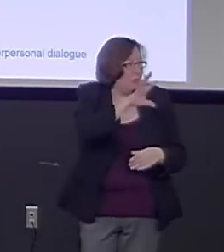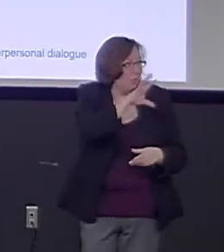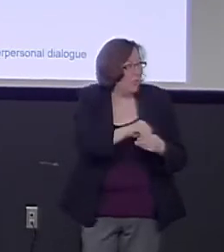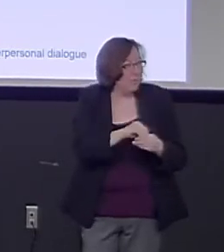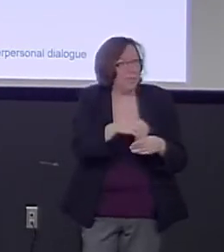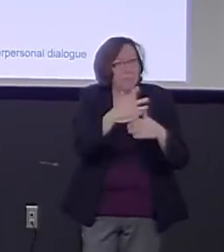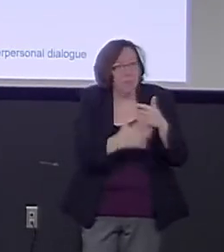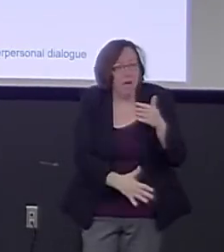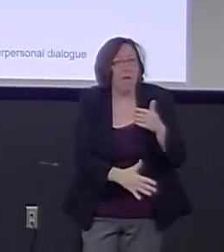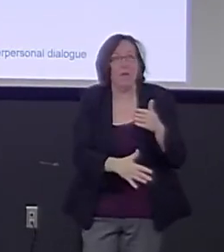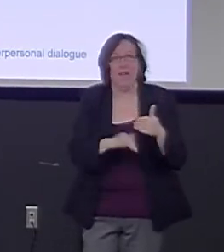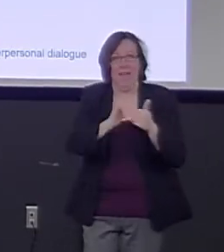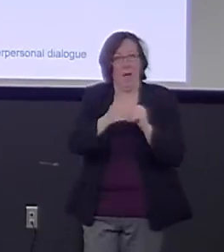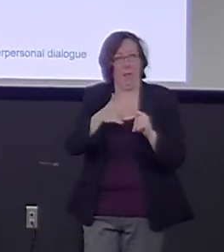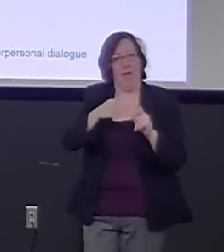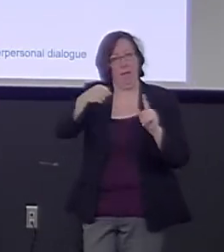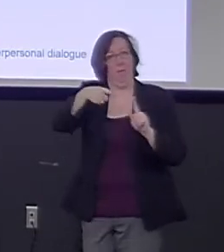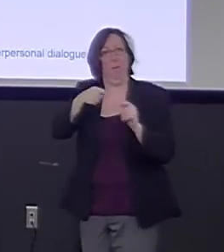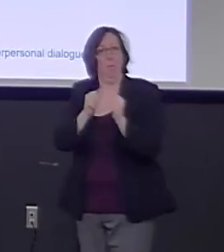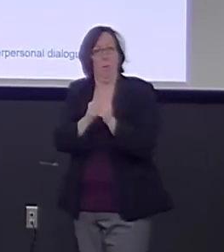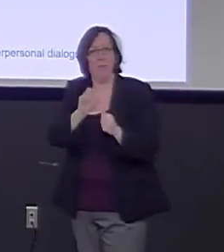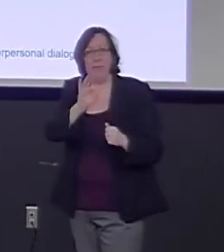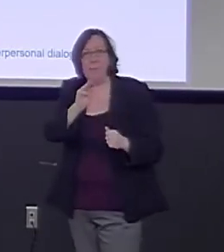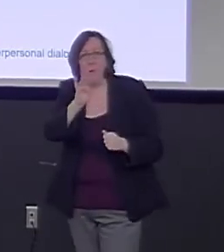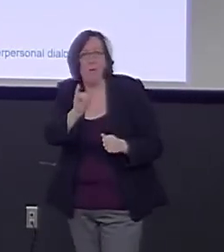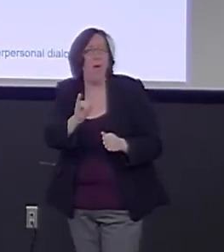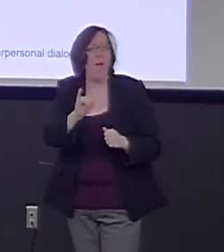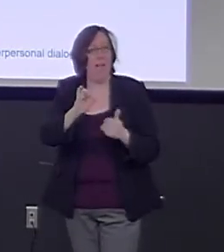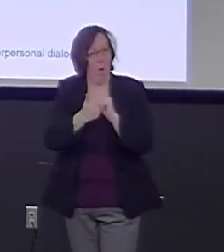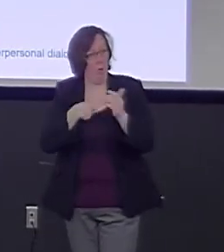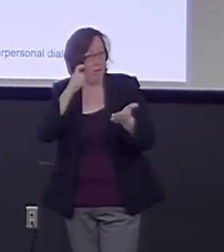but functional magnetic resonance imaging with a scanner